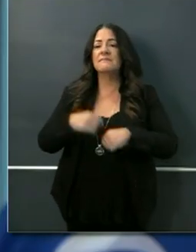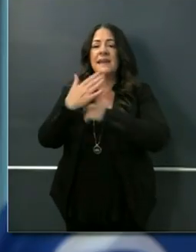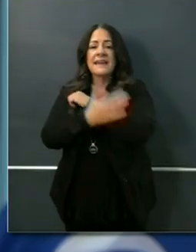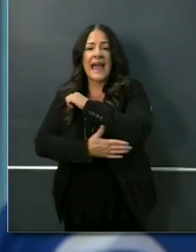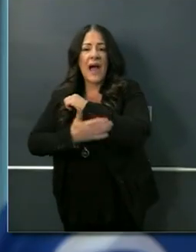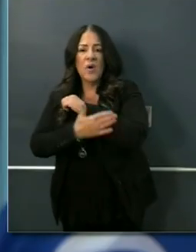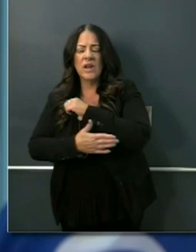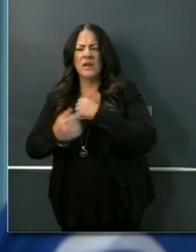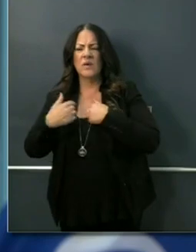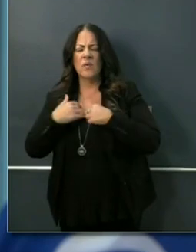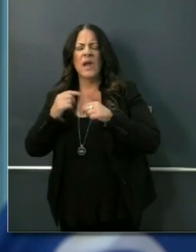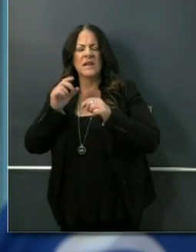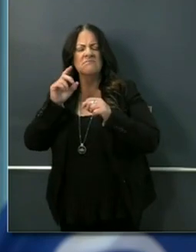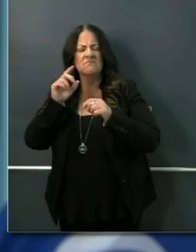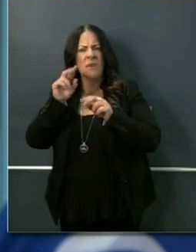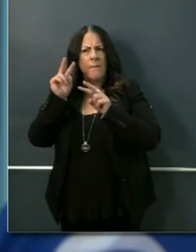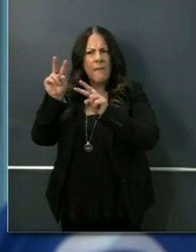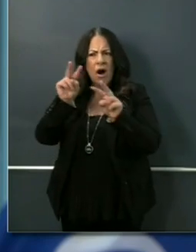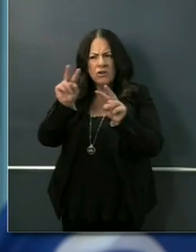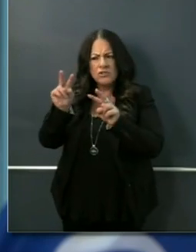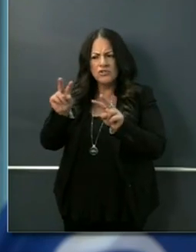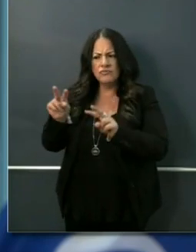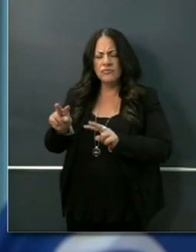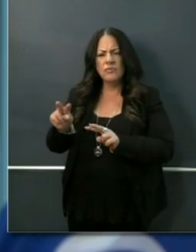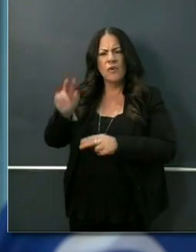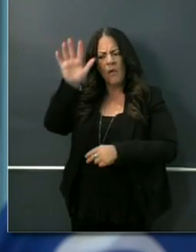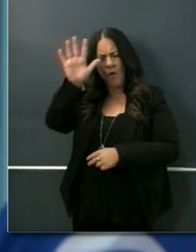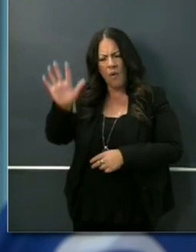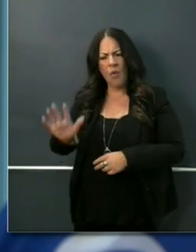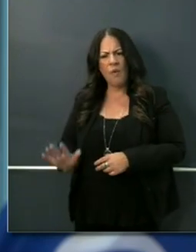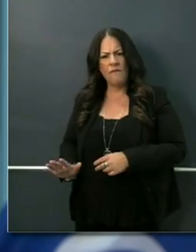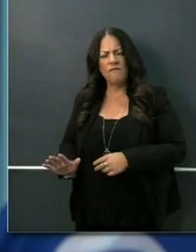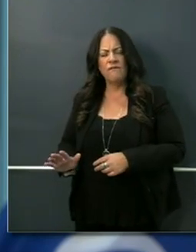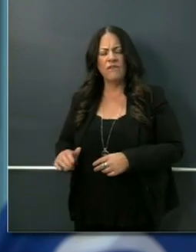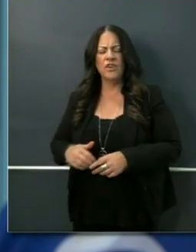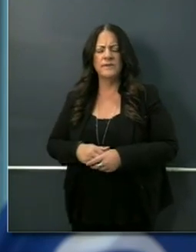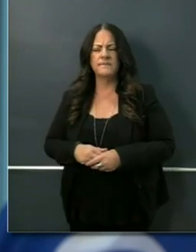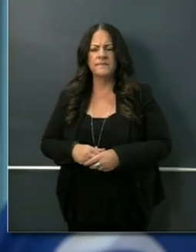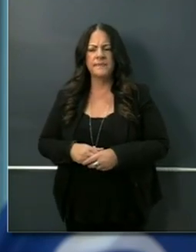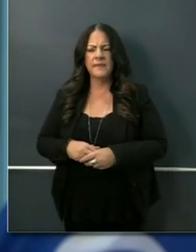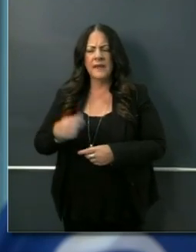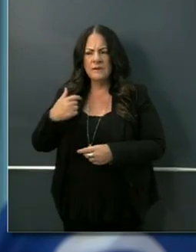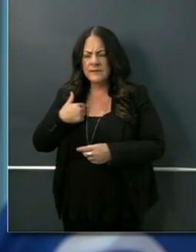NOT ONLY BETWEEN REGIONS IN THE STATE BUT EVEN WITHIN CITIES